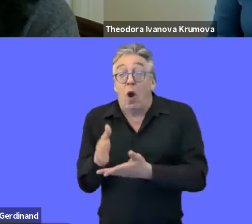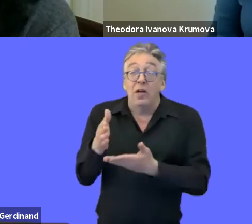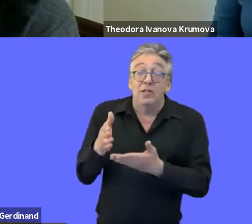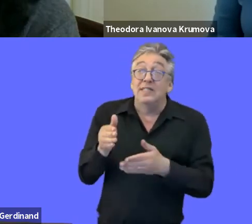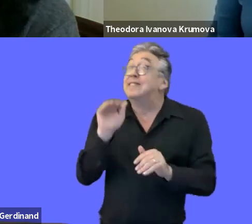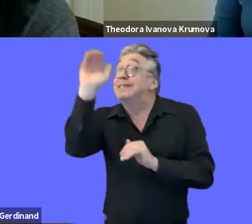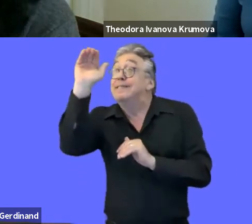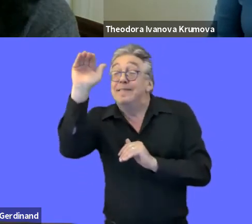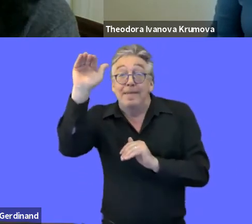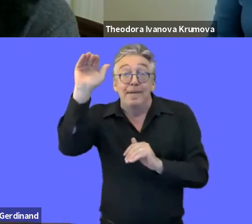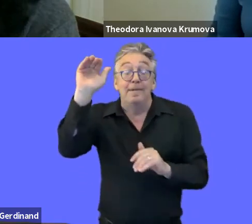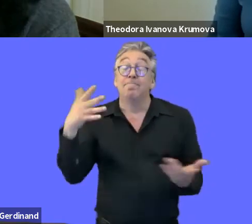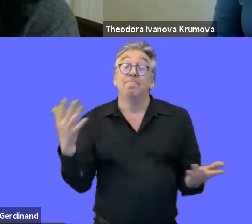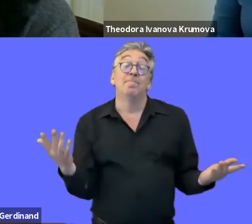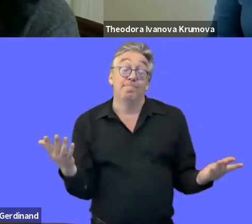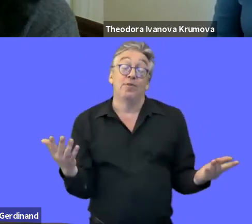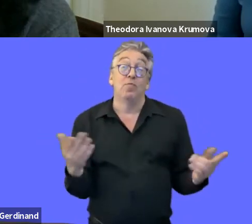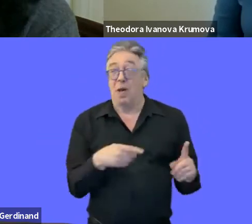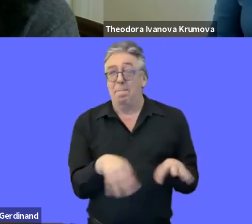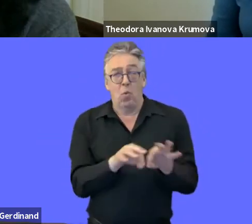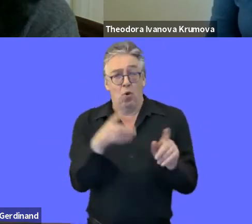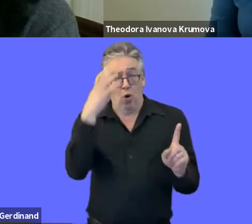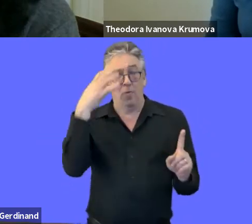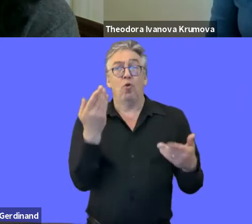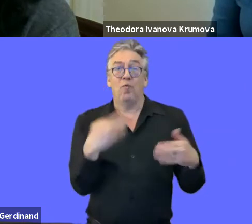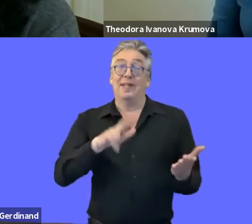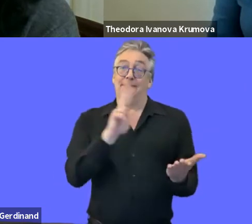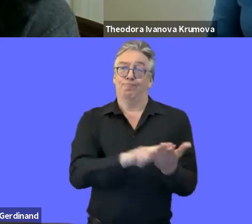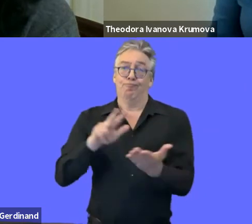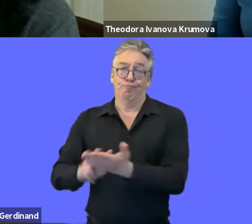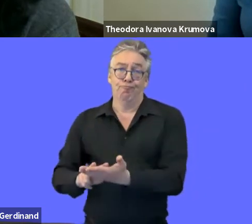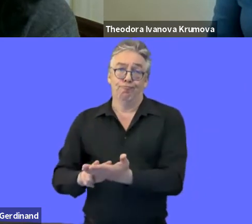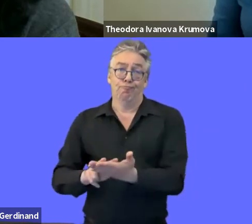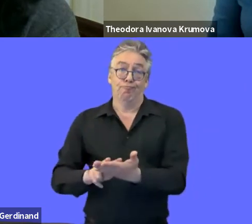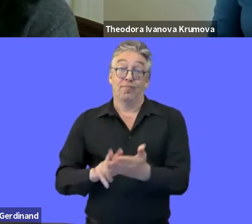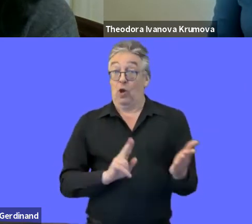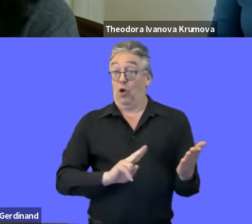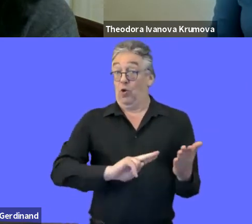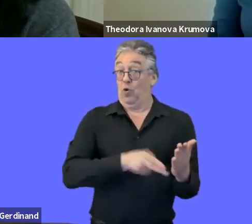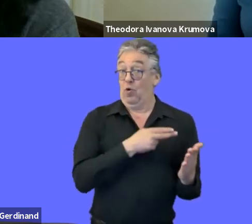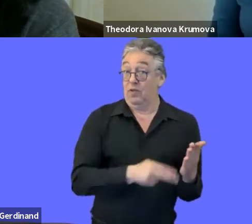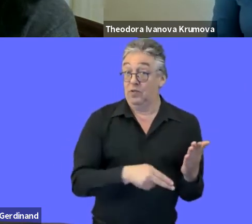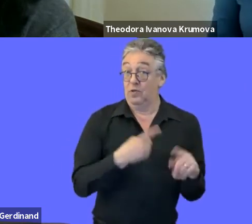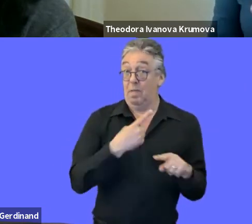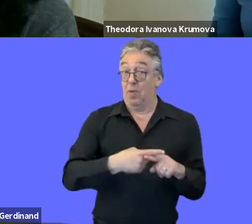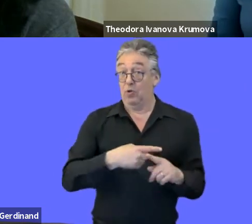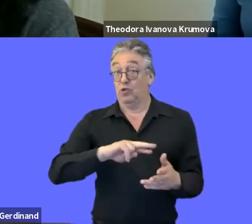Then, of course, we have to think whether the facts that we present to the committees have occurred